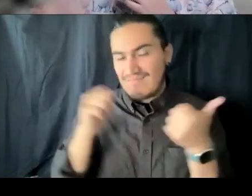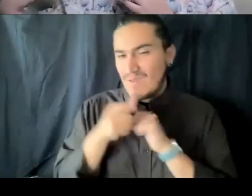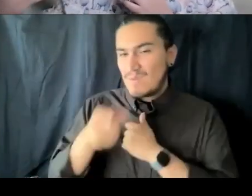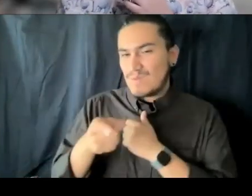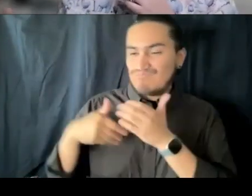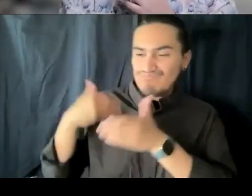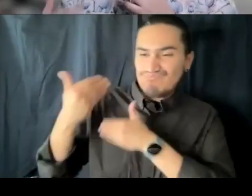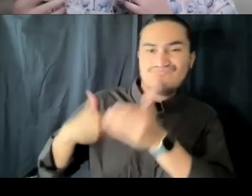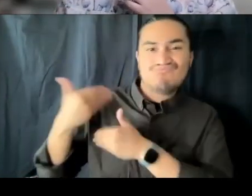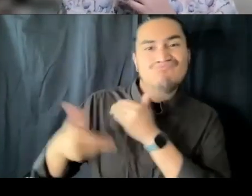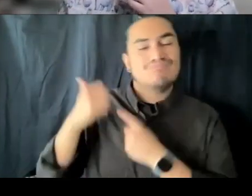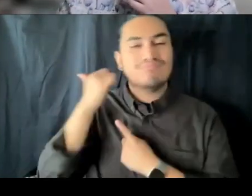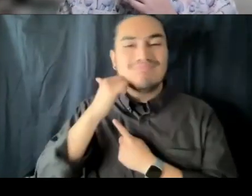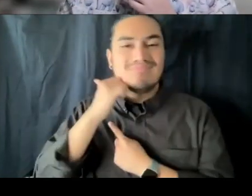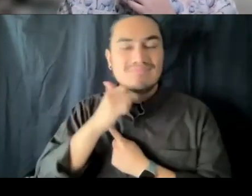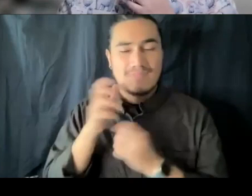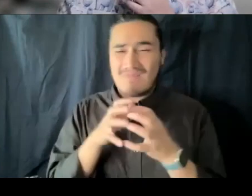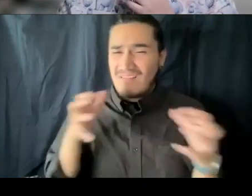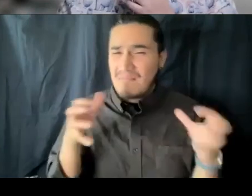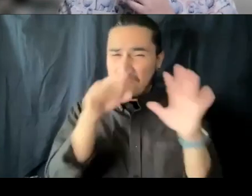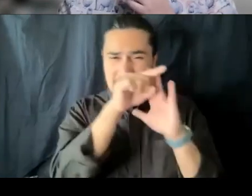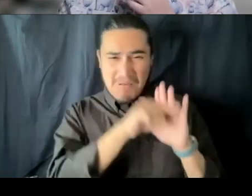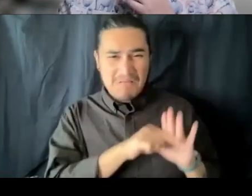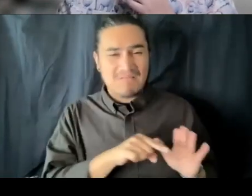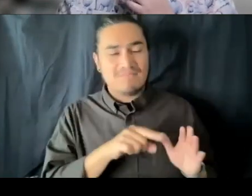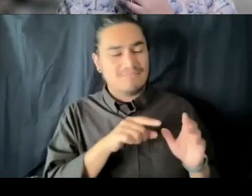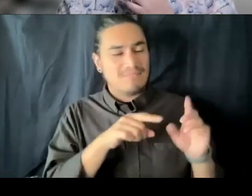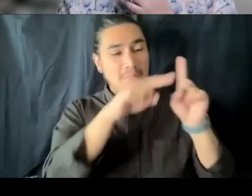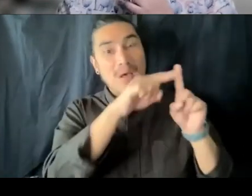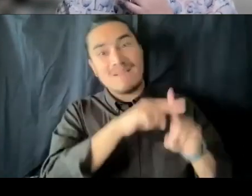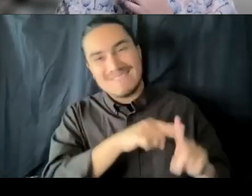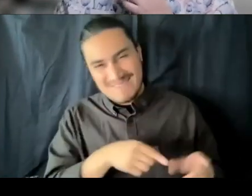So there's lots of positive aspects to our mental wellbeing,